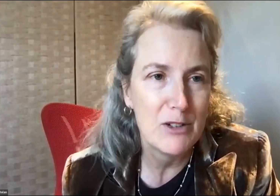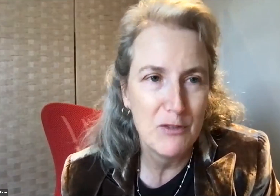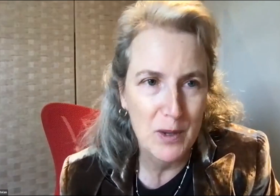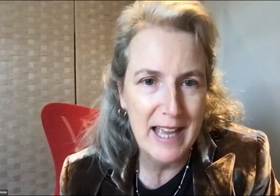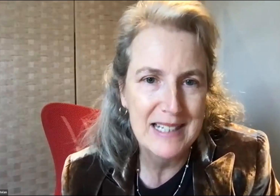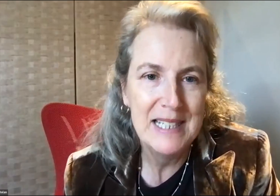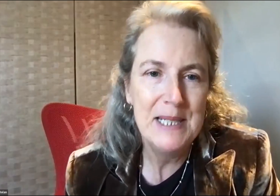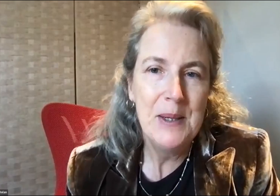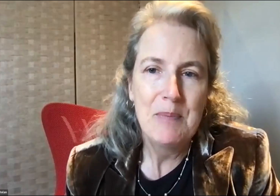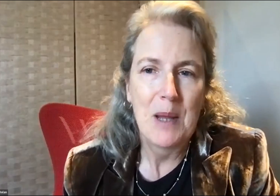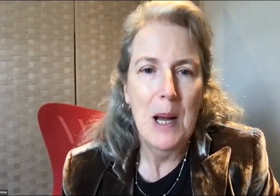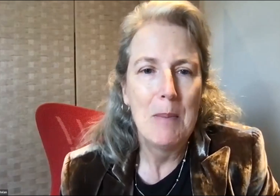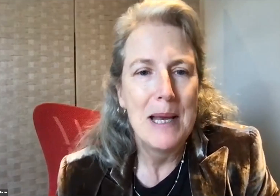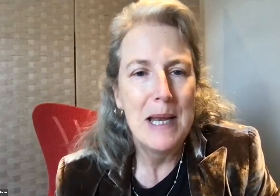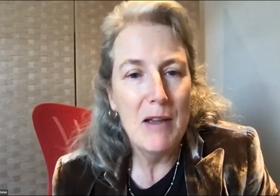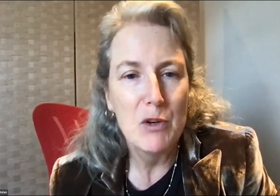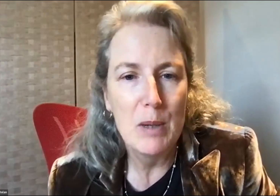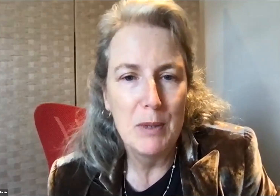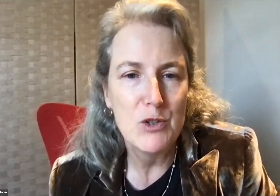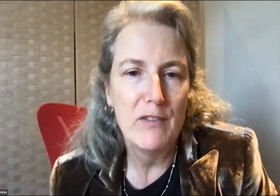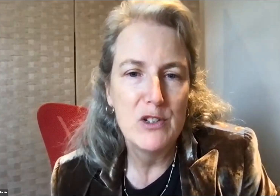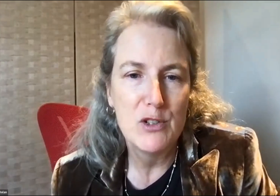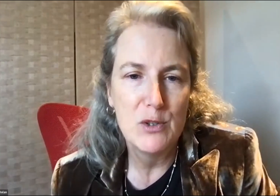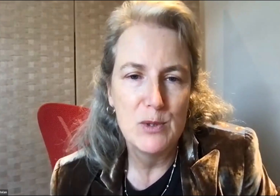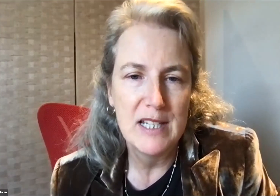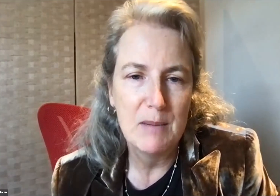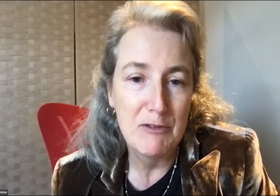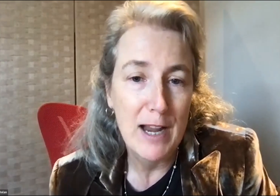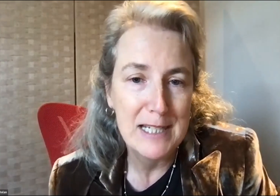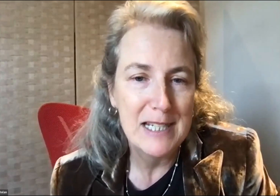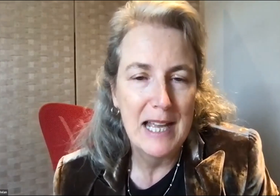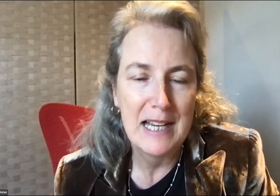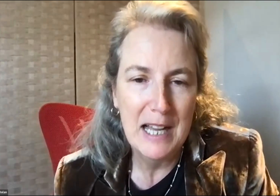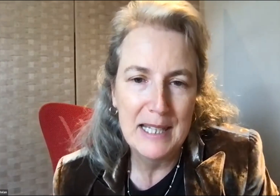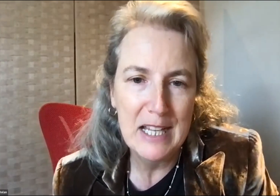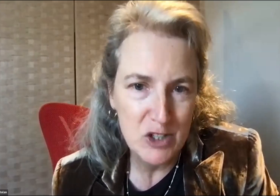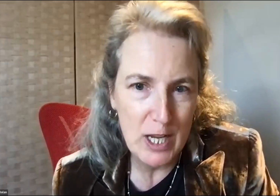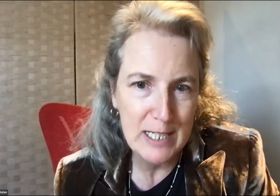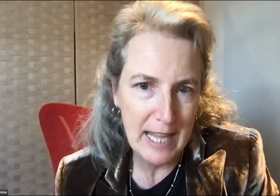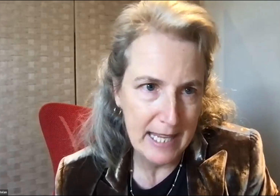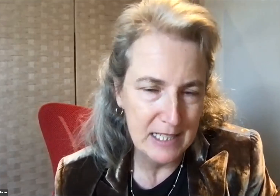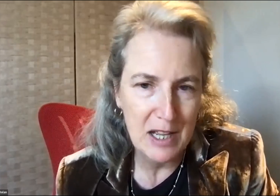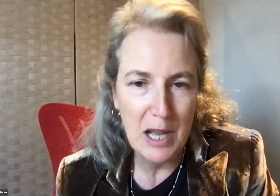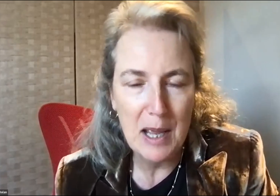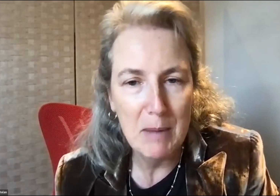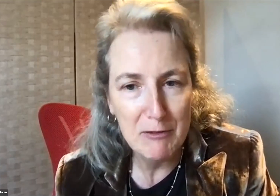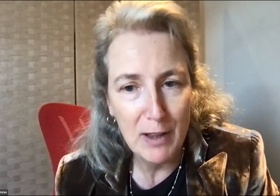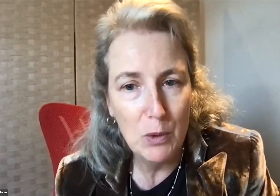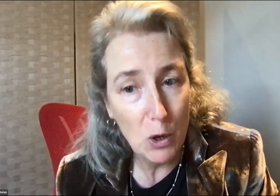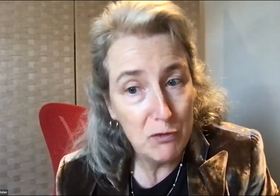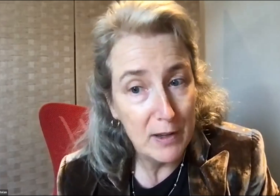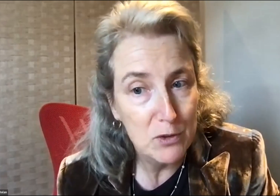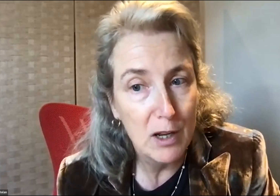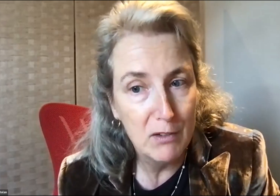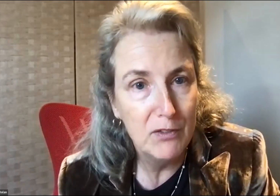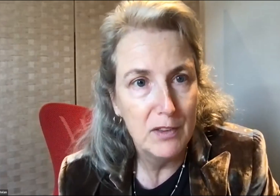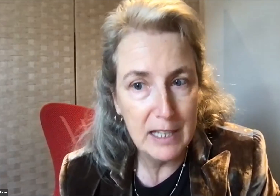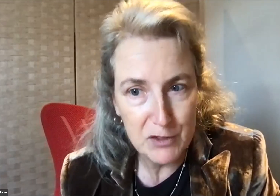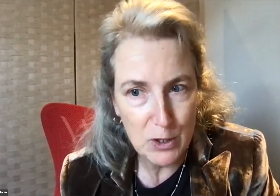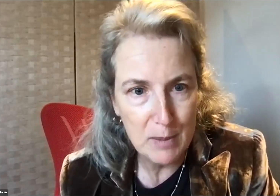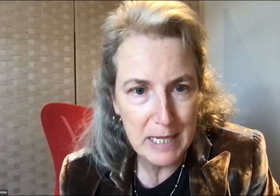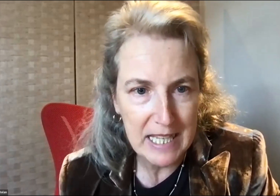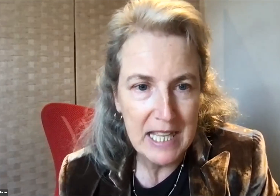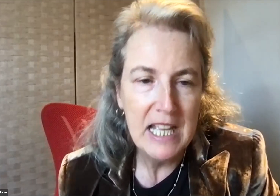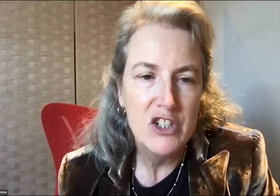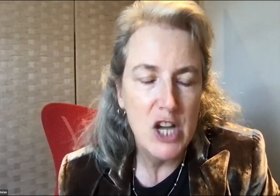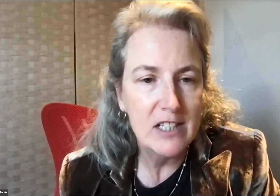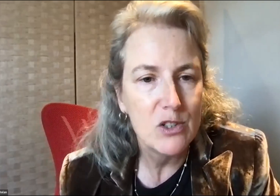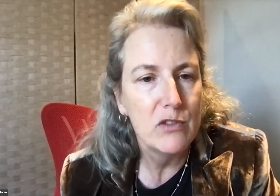So thank you so much for that. Now I have the great pleasure of introducing my friend and Colleague Jane Deland, and my fellow co-founder of the Fdr Committee.